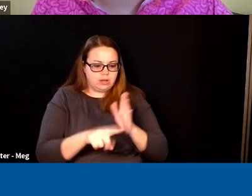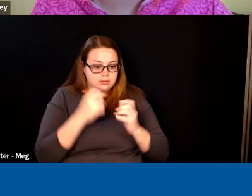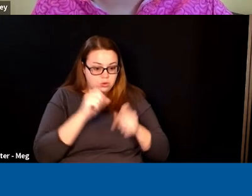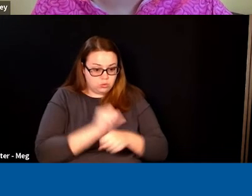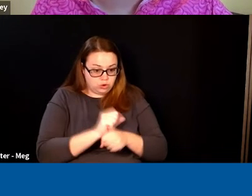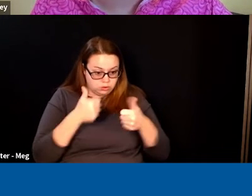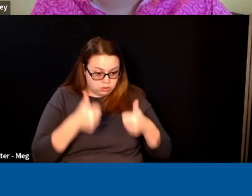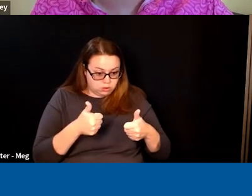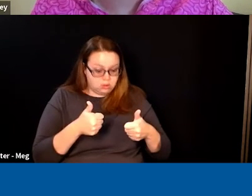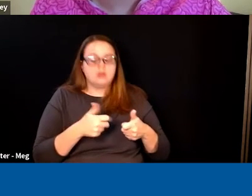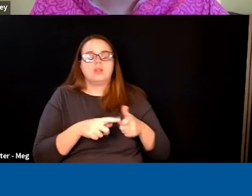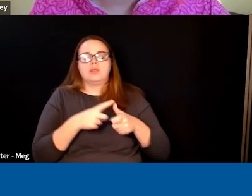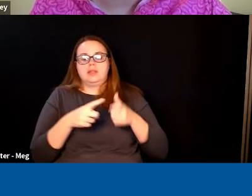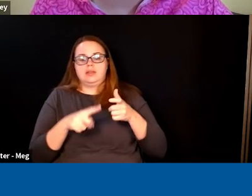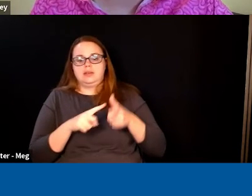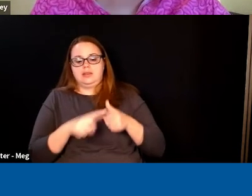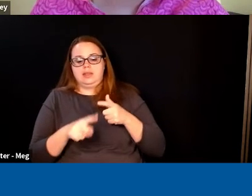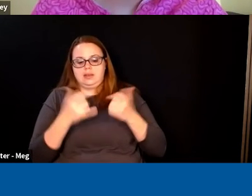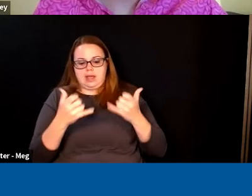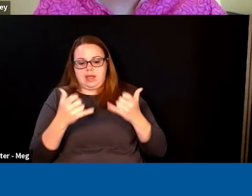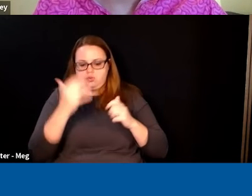to reference as you move forward. If it doesn't, make some tweaks, good to go.